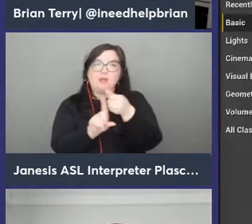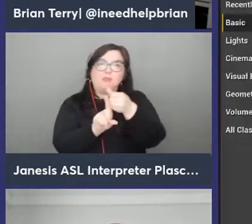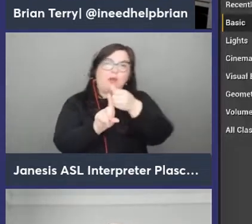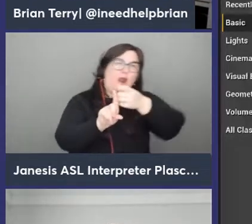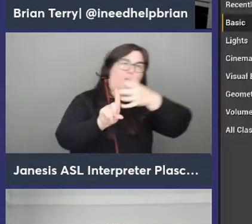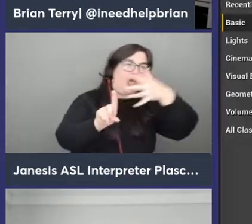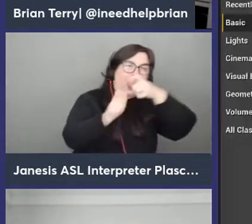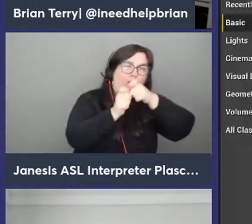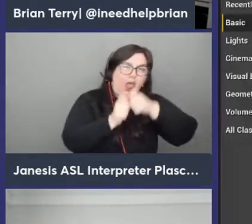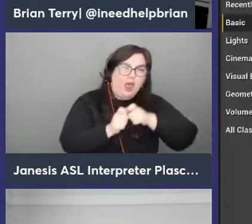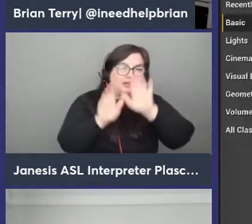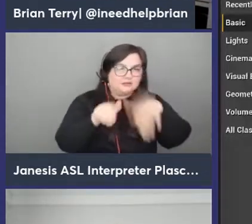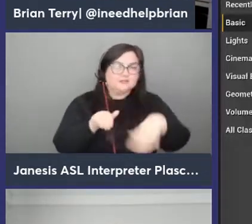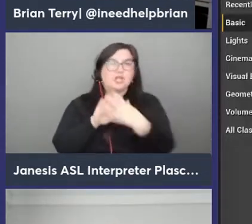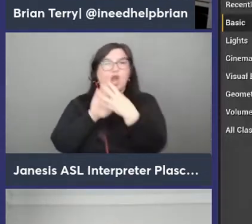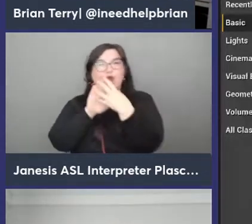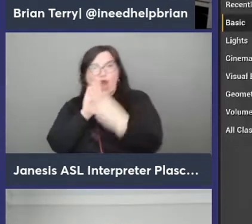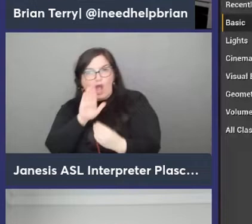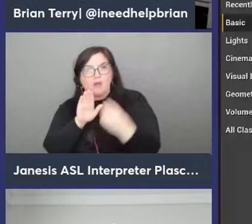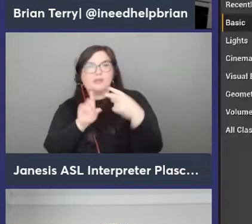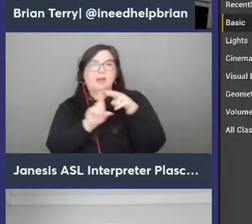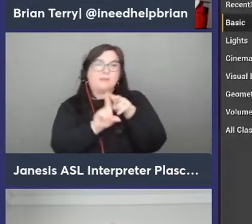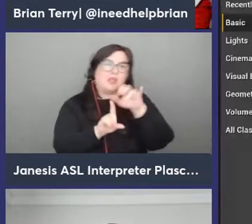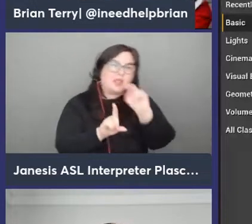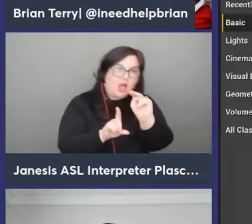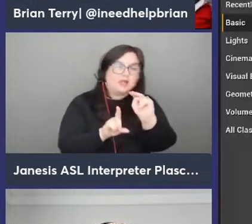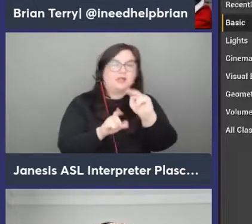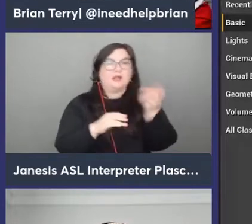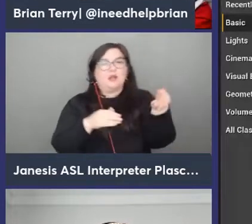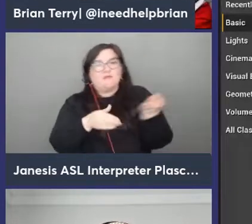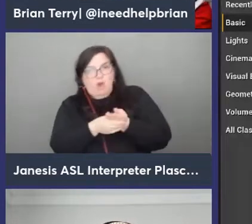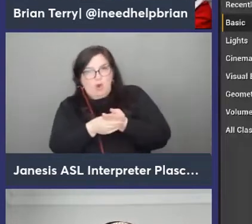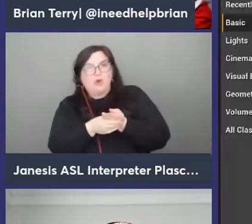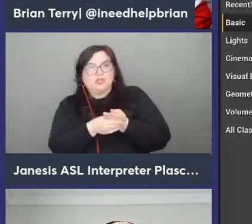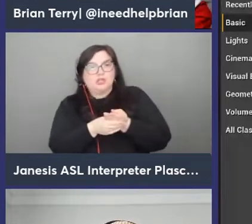It's basically just copying the plugin into a plugins folder and enabling it.